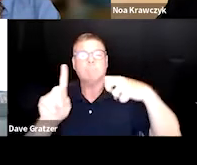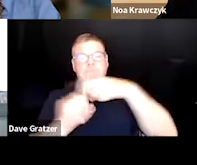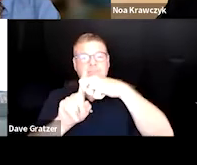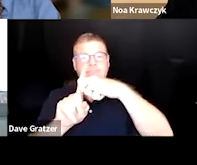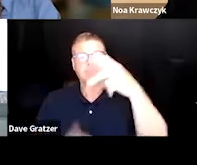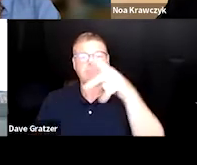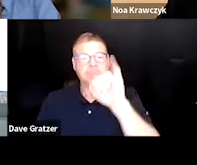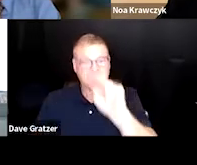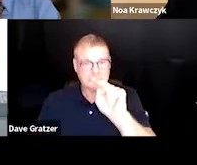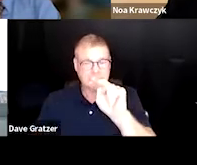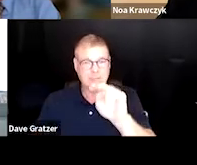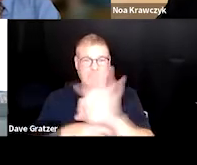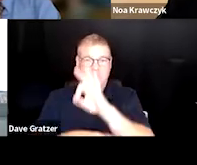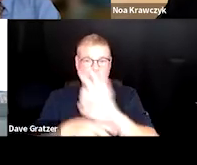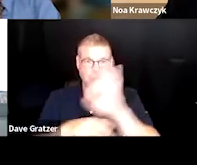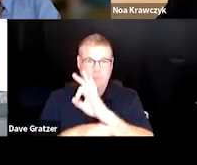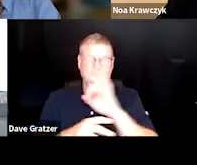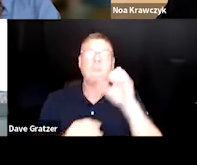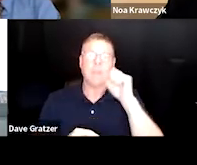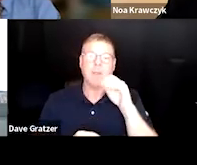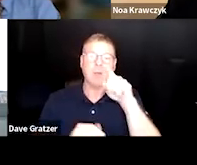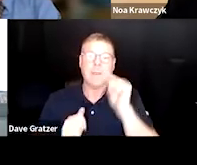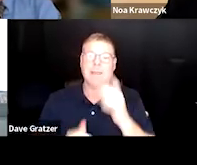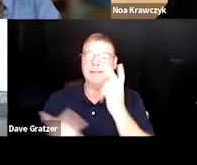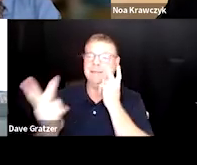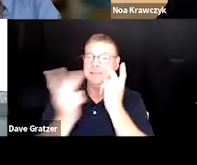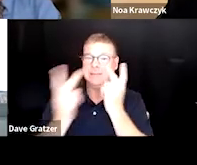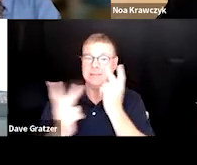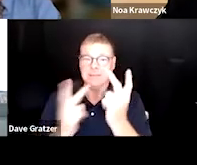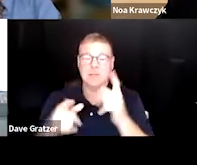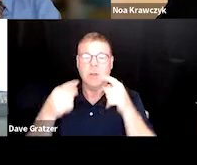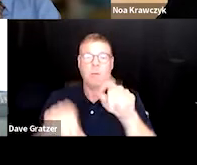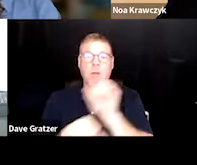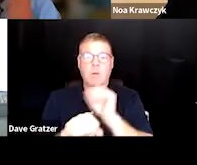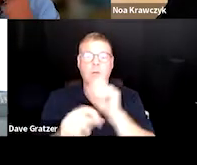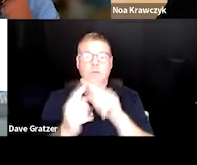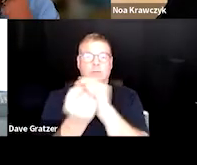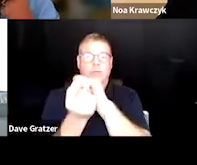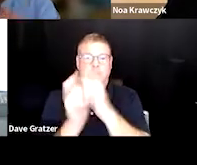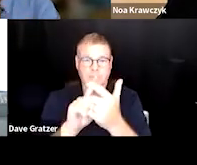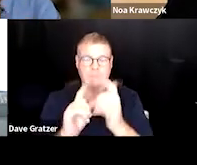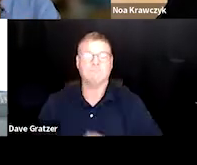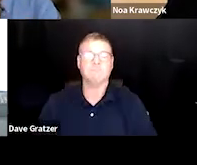to make sure that you can see them as they're working to translate today's event.